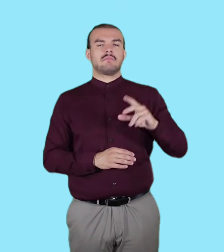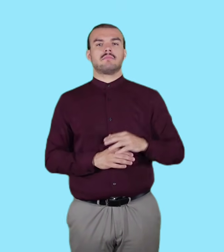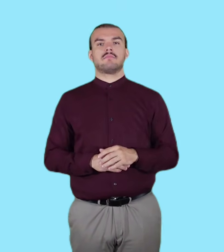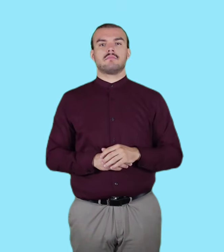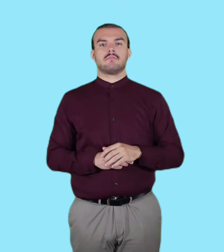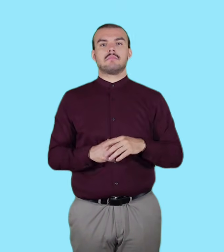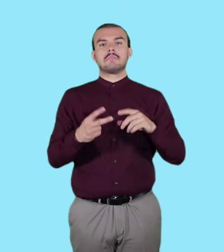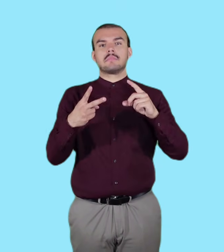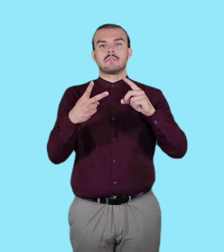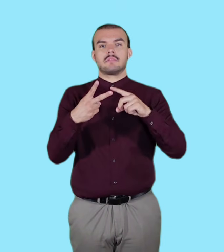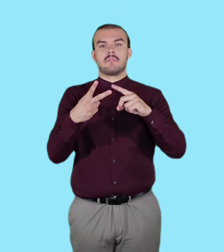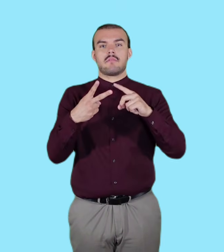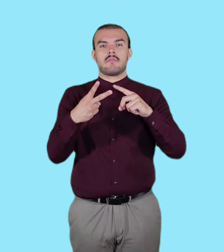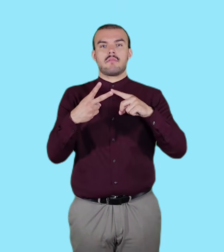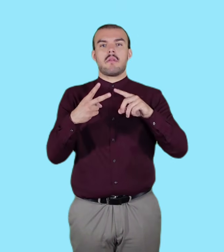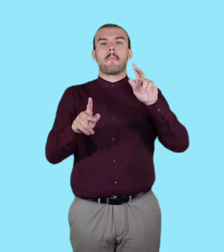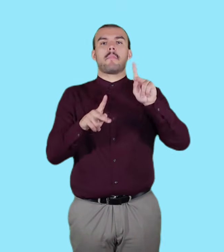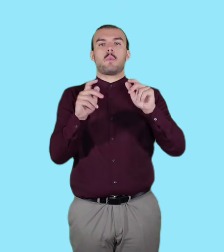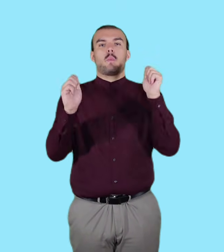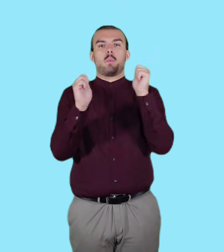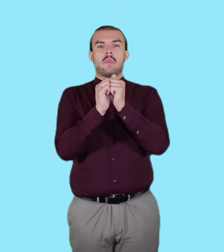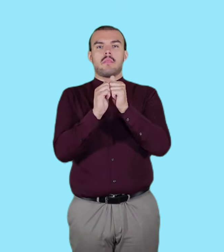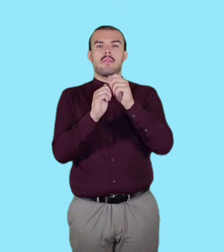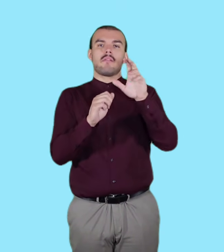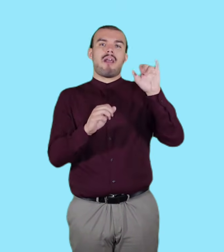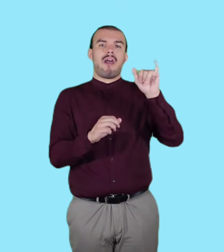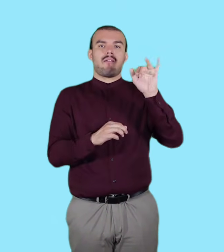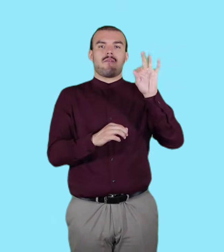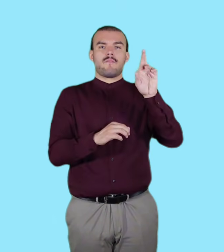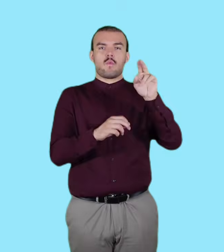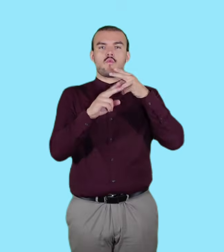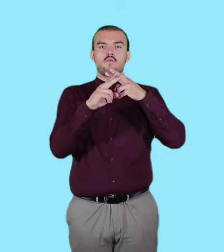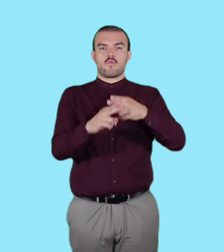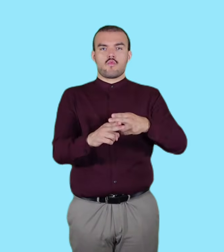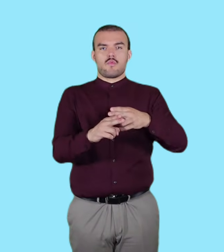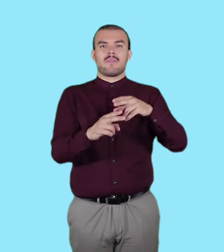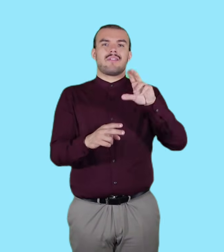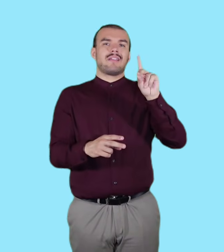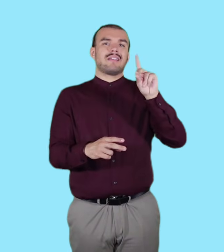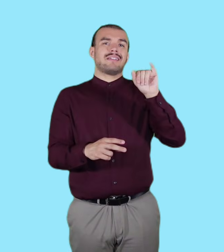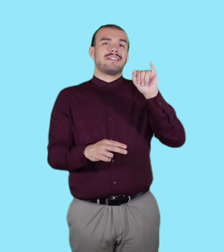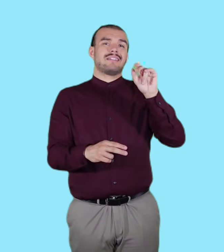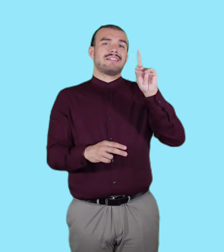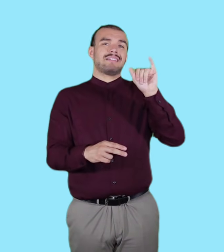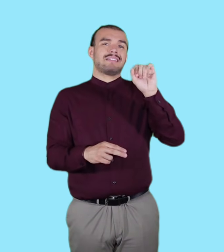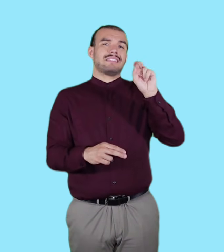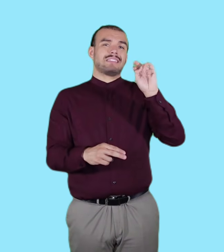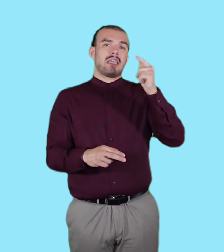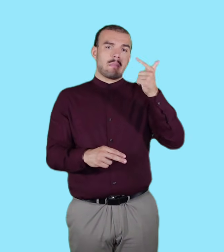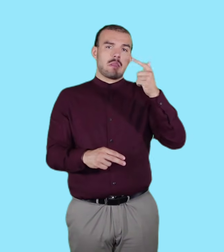The second group is people with what the IFR calls disabling mental disorders.